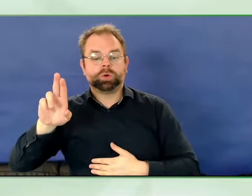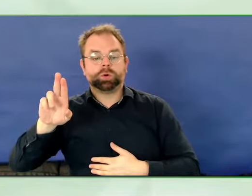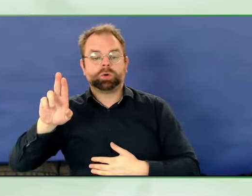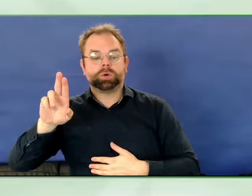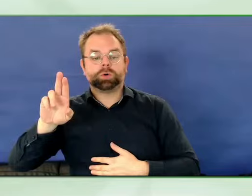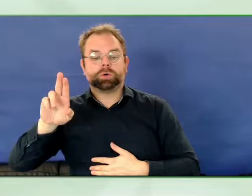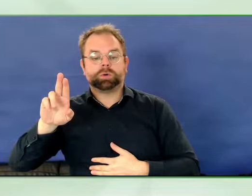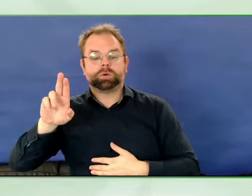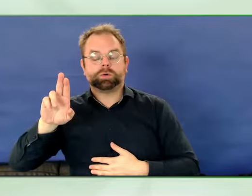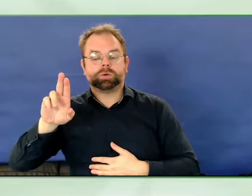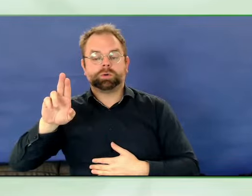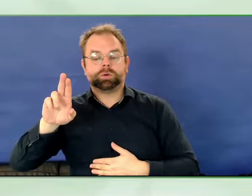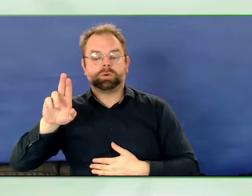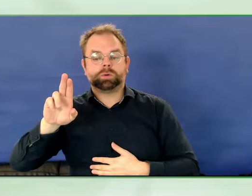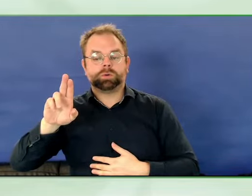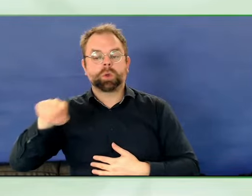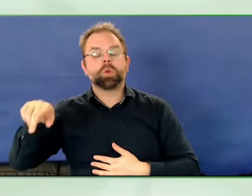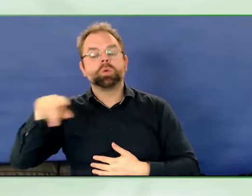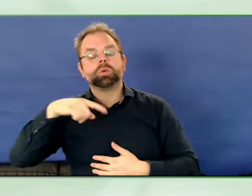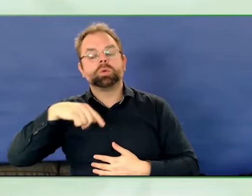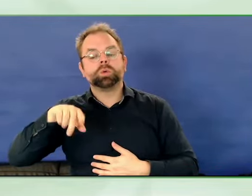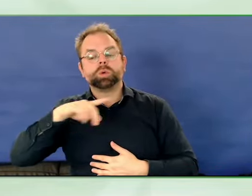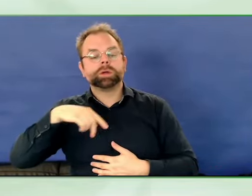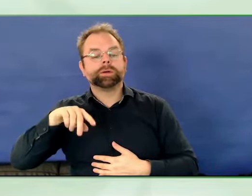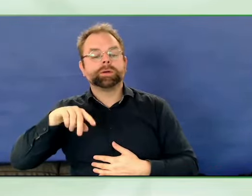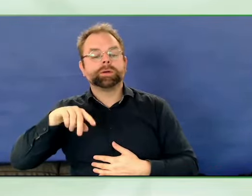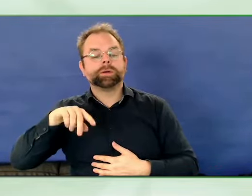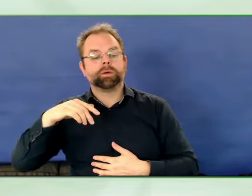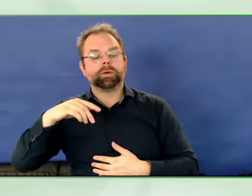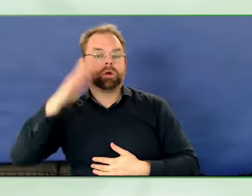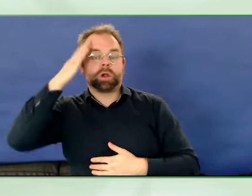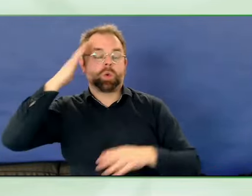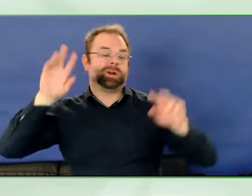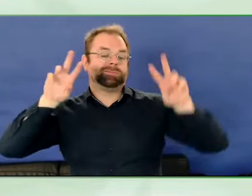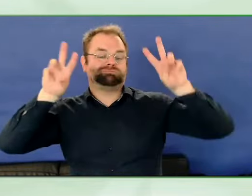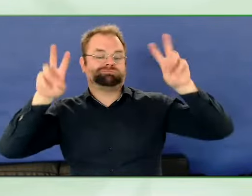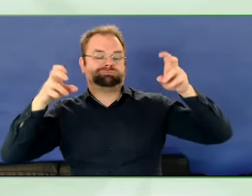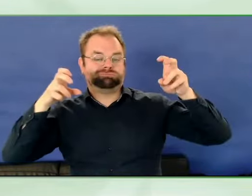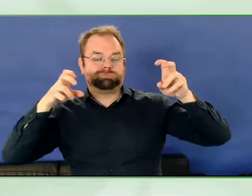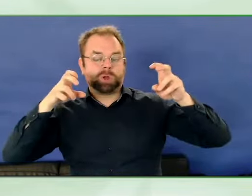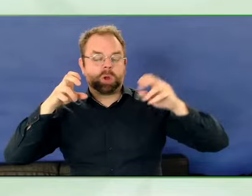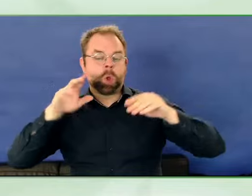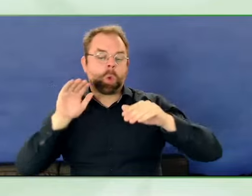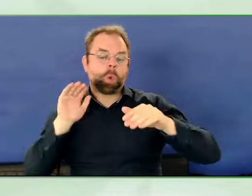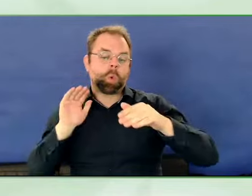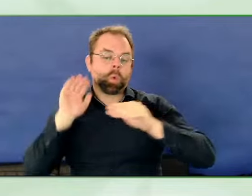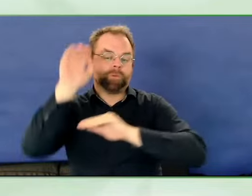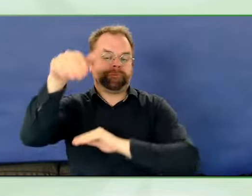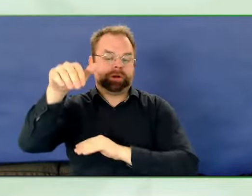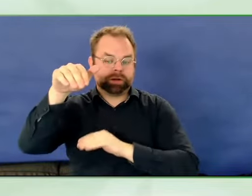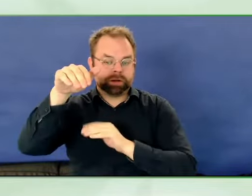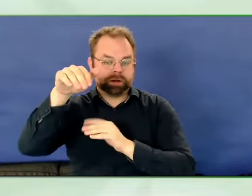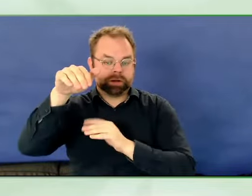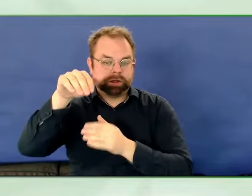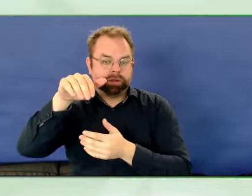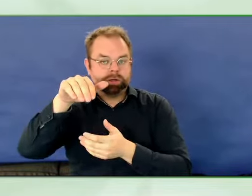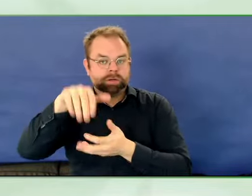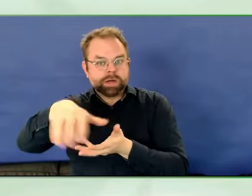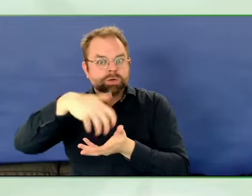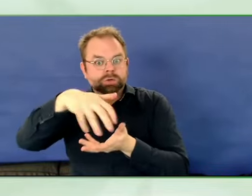basically competing against fast fashion companies is not an easy task to do, so you need a lot